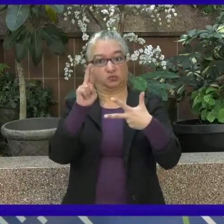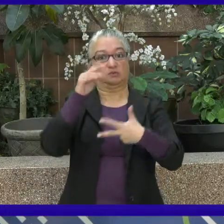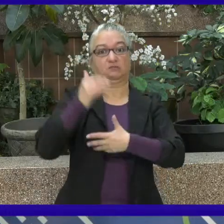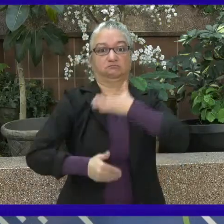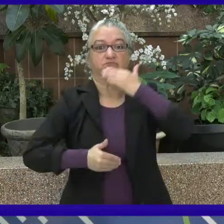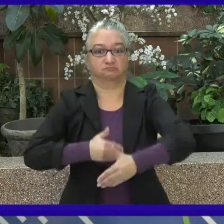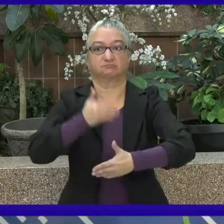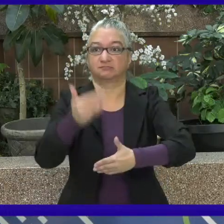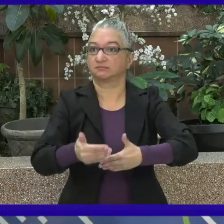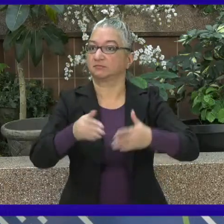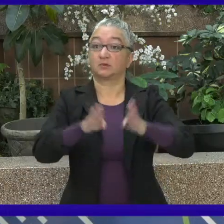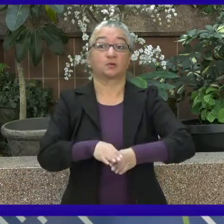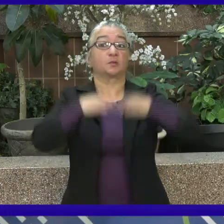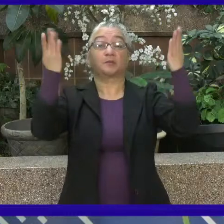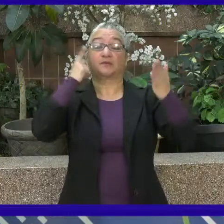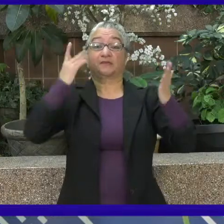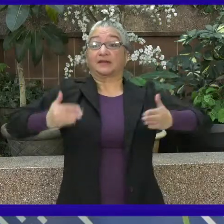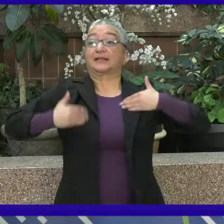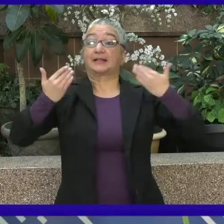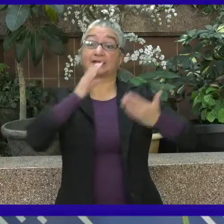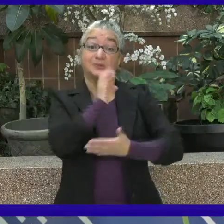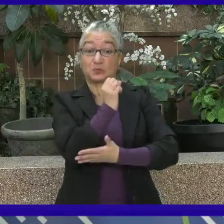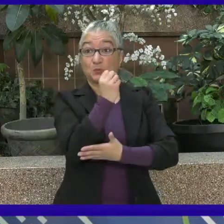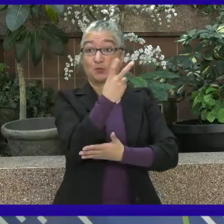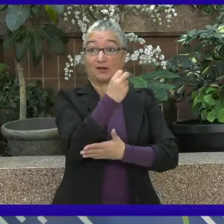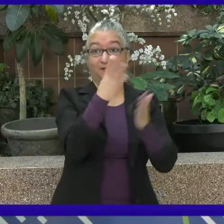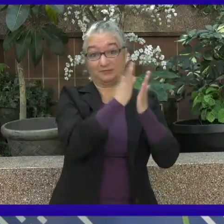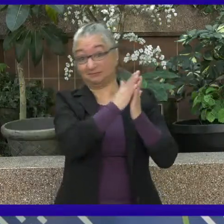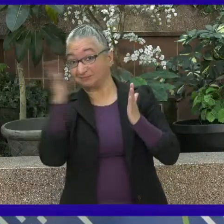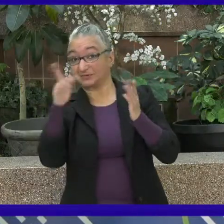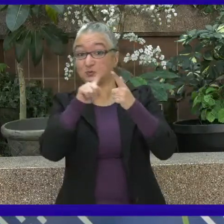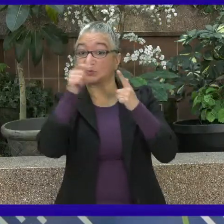and more recently the 5 to 11 year olds to keep our province protected against covet